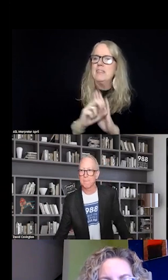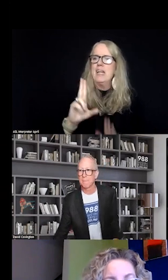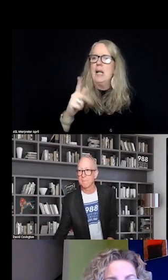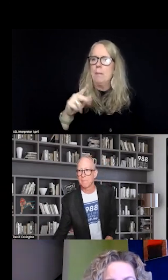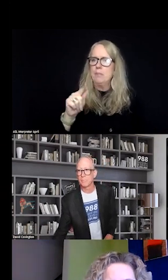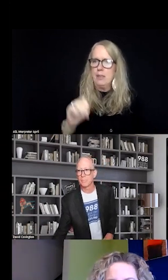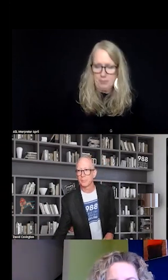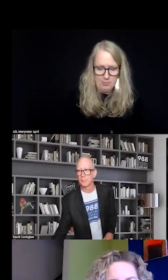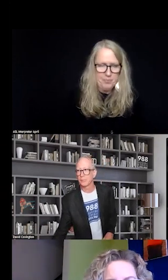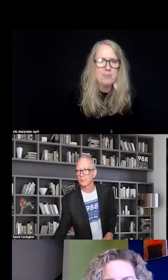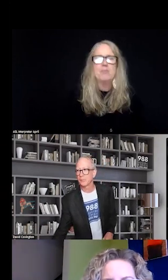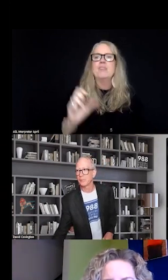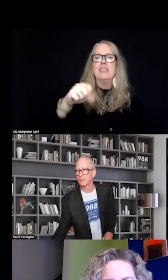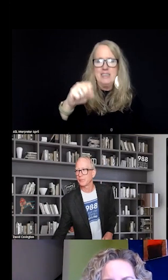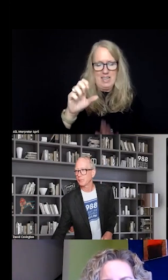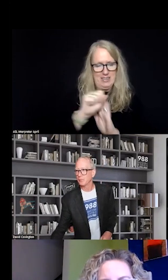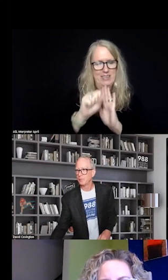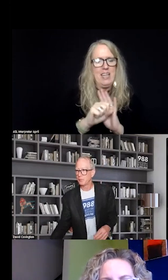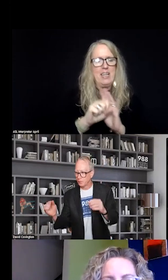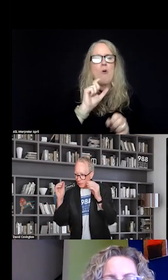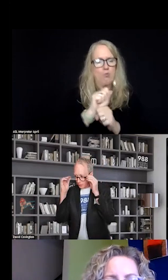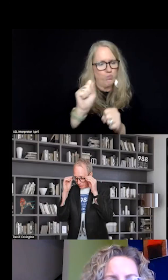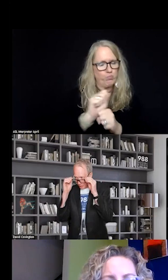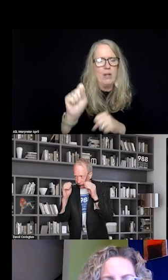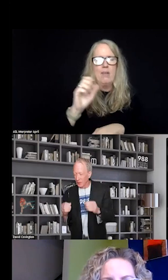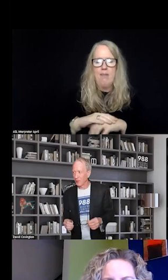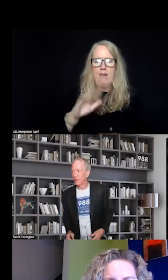YEAH, STATES ARE REALLY WORKING HARD ON 988 AND THERE IS SO